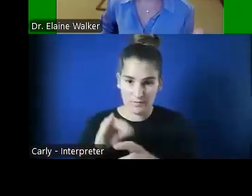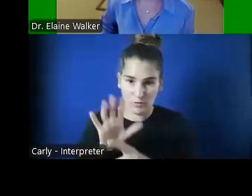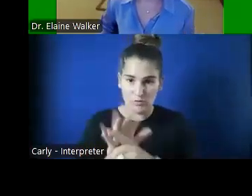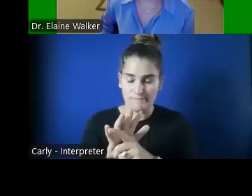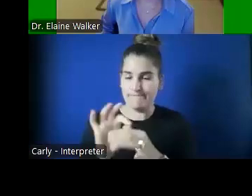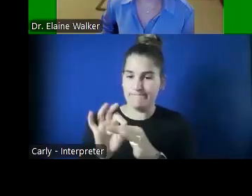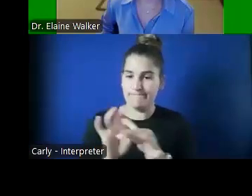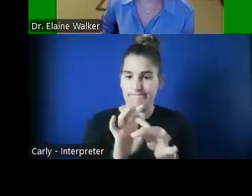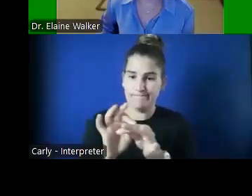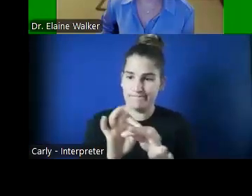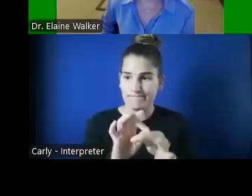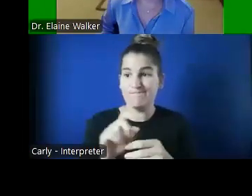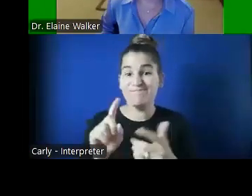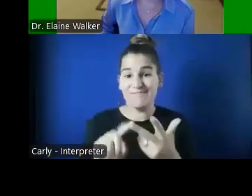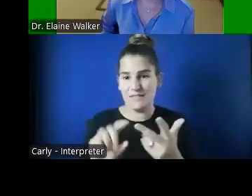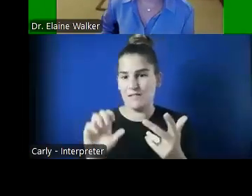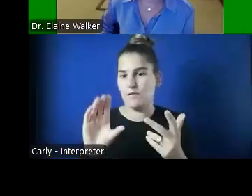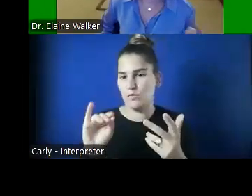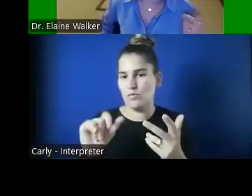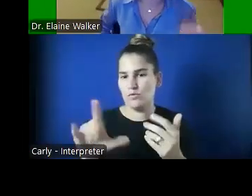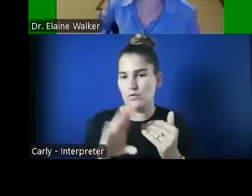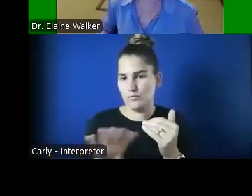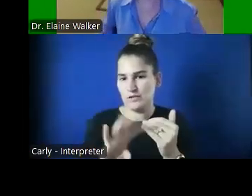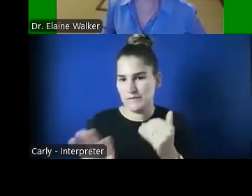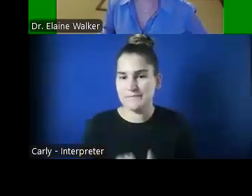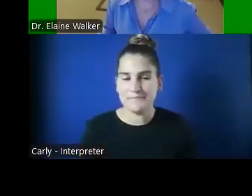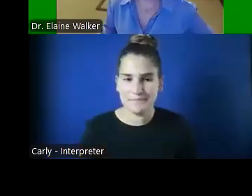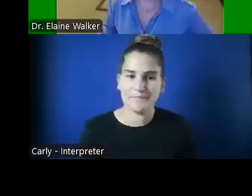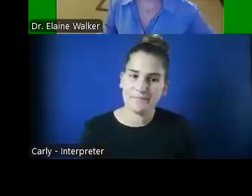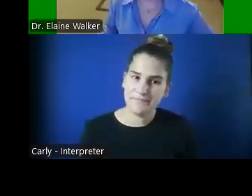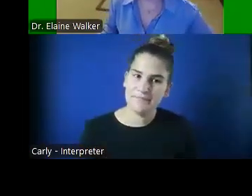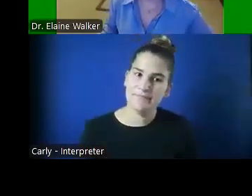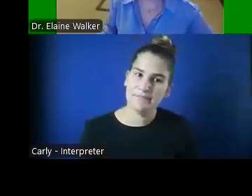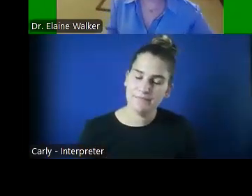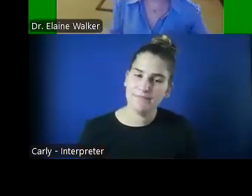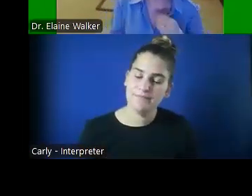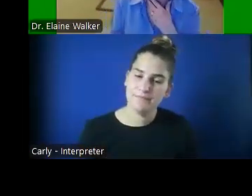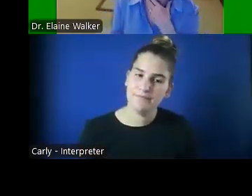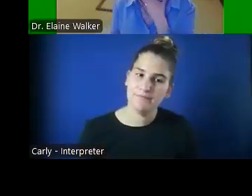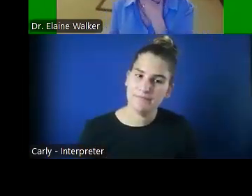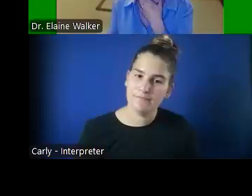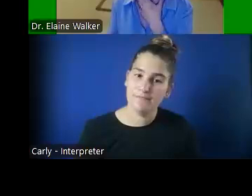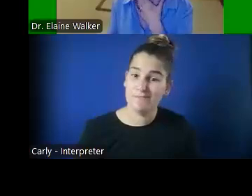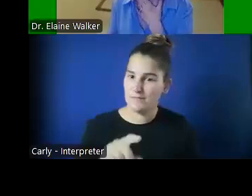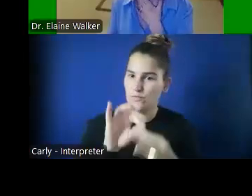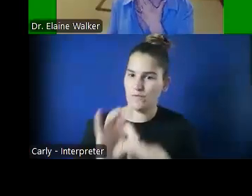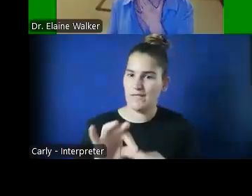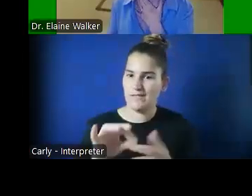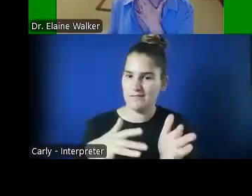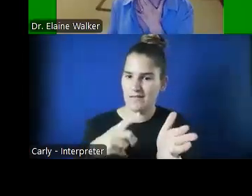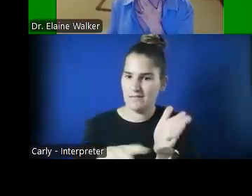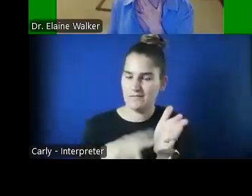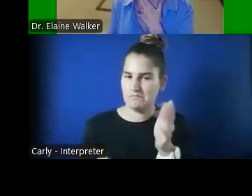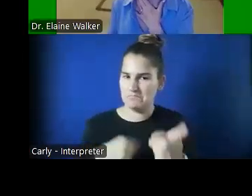and also cortisol secretion and in this study a related study we look at the relationship between